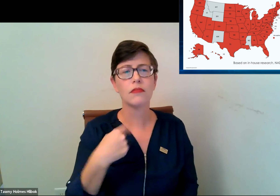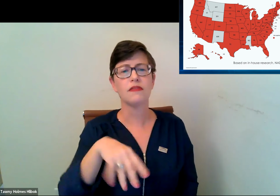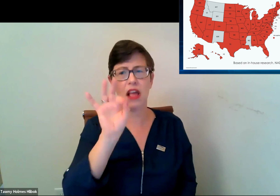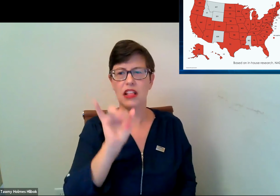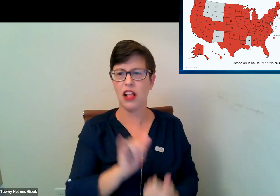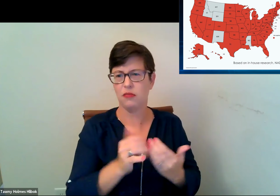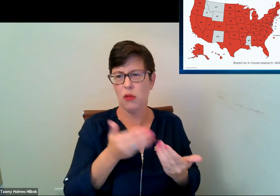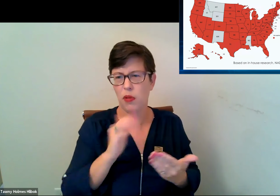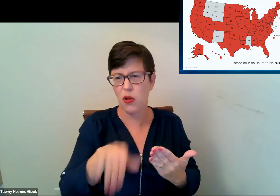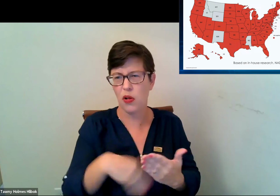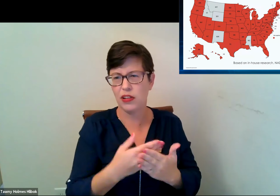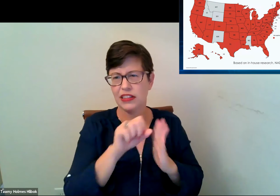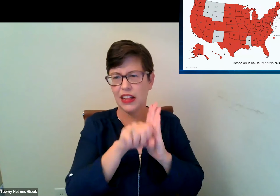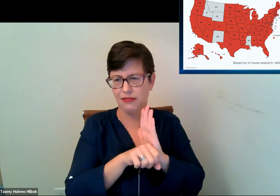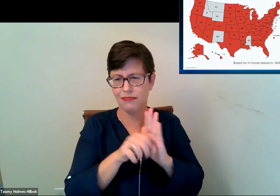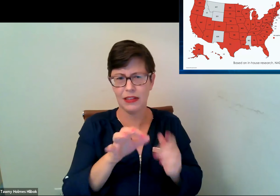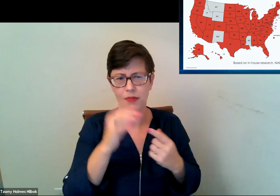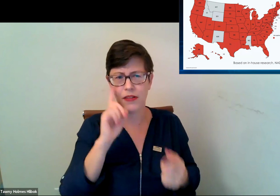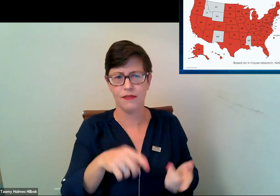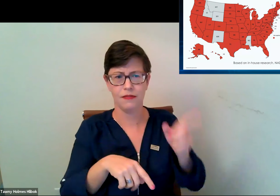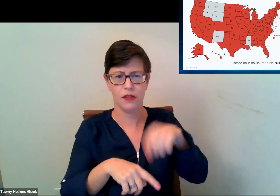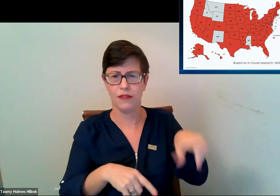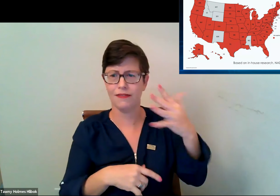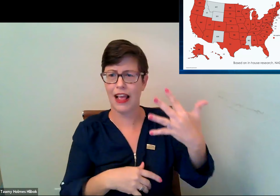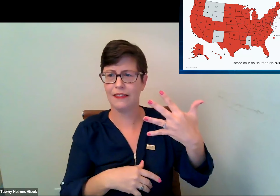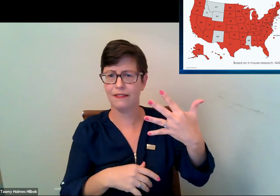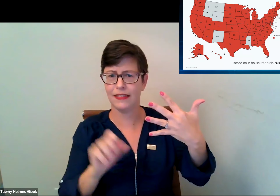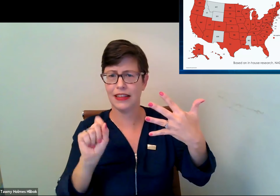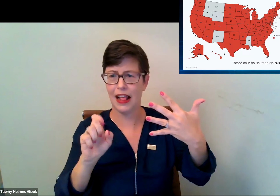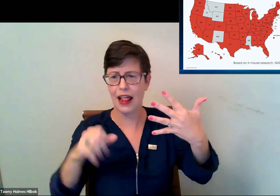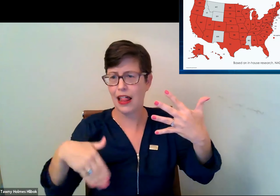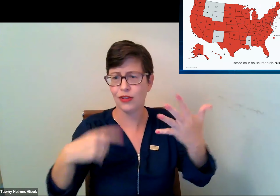other support organizations that collected this data, but specifically which states